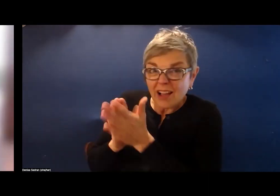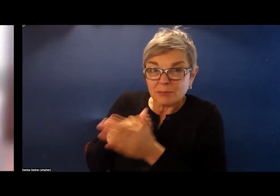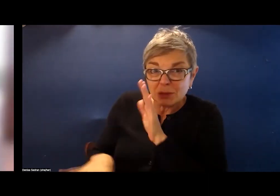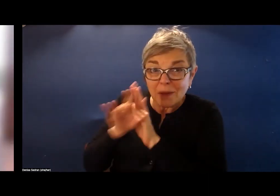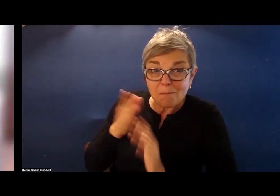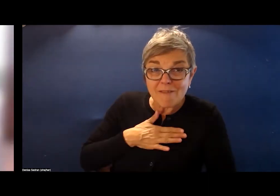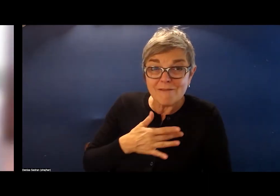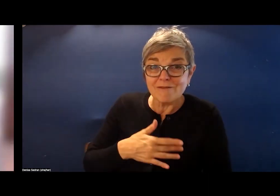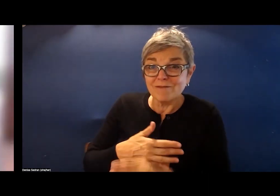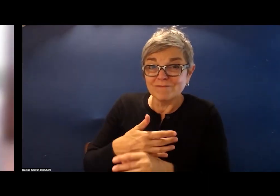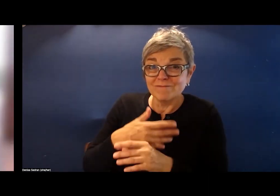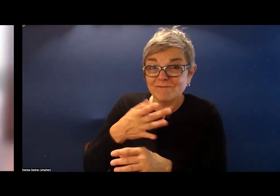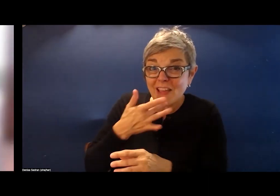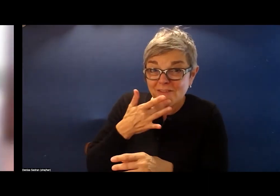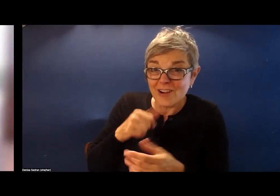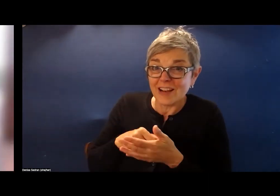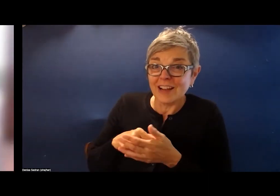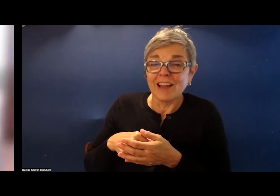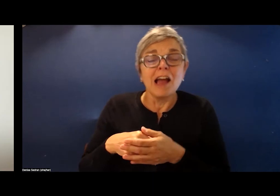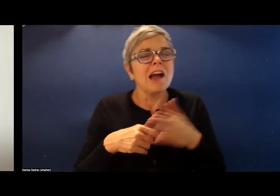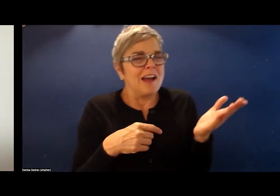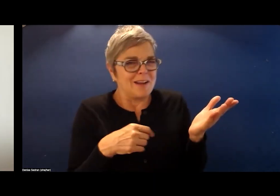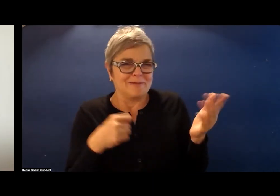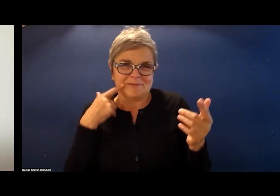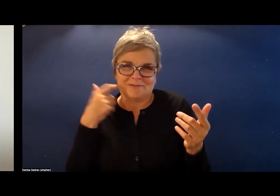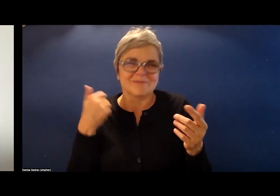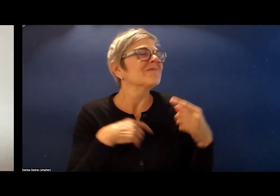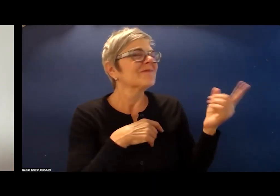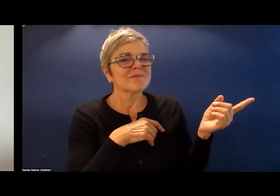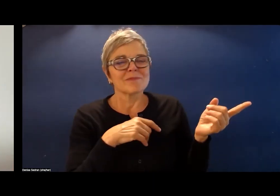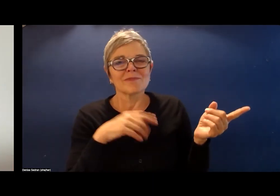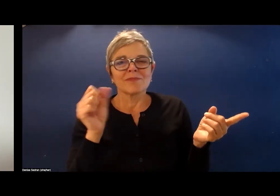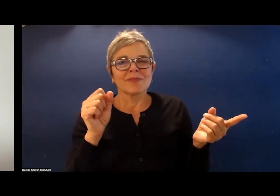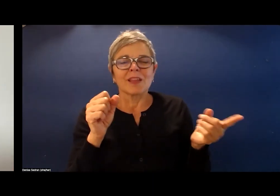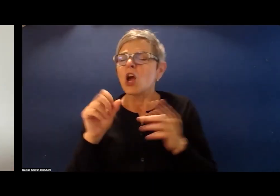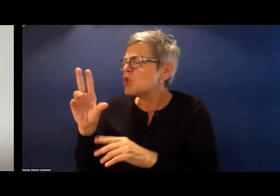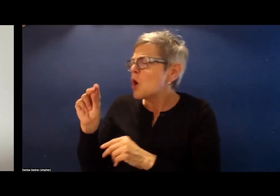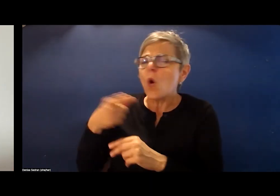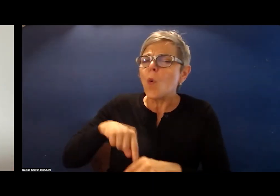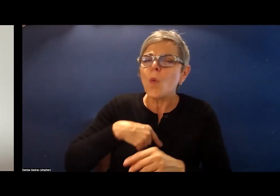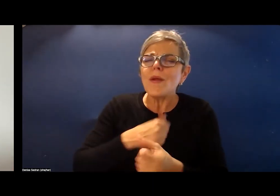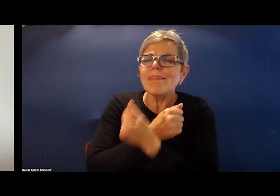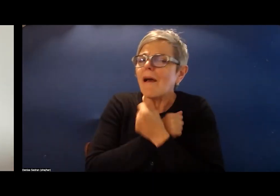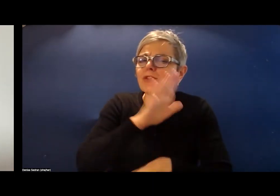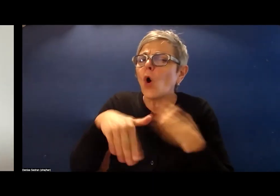We loved all of our children equally. Chase: Yeah, exactly.